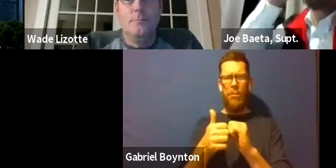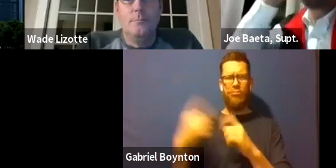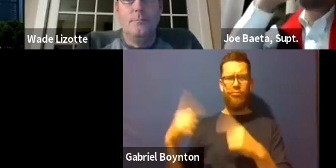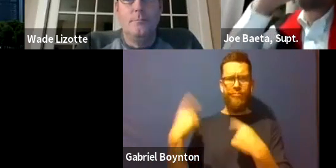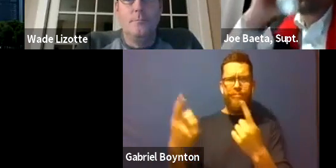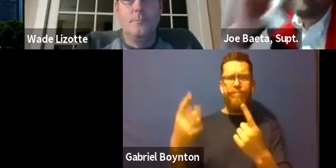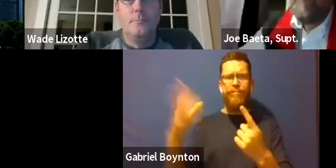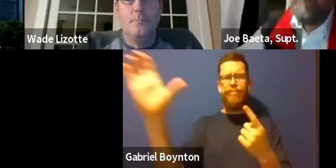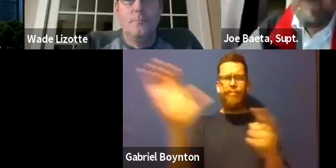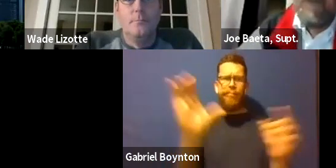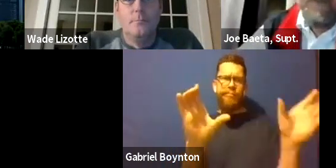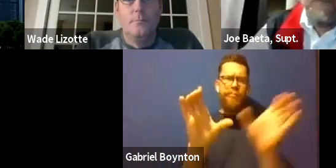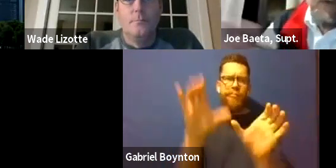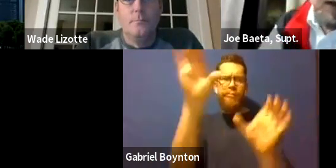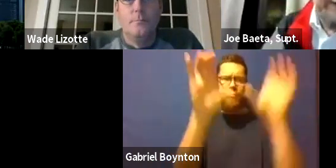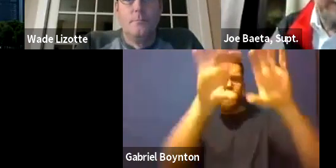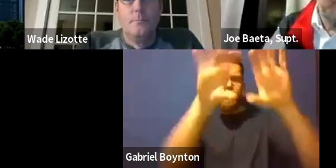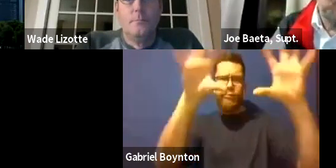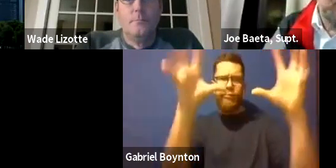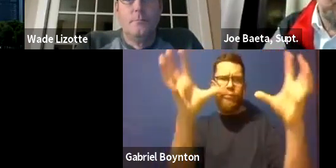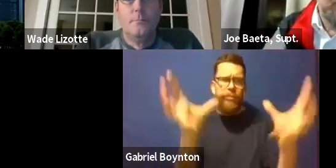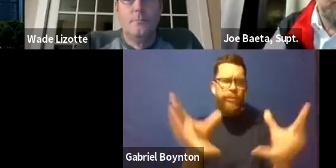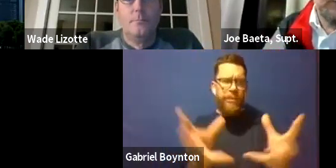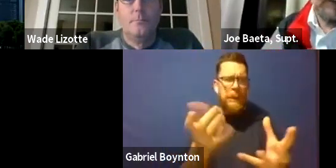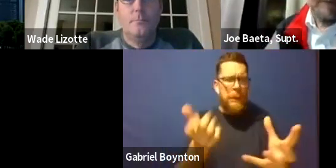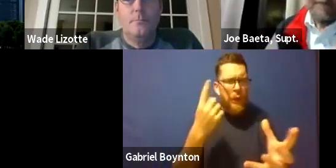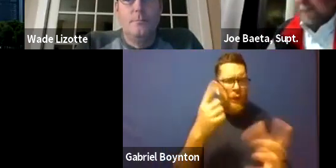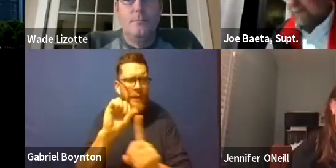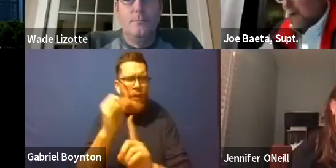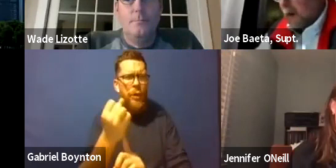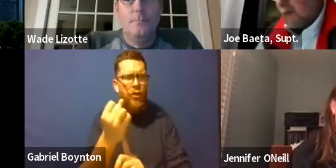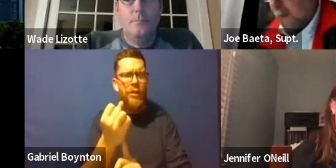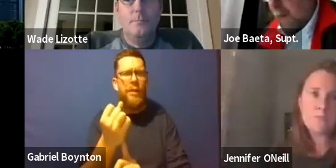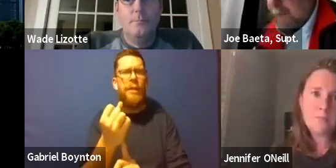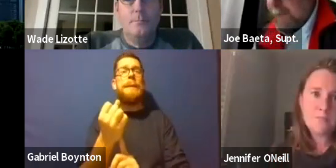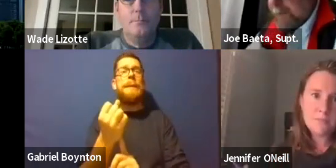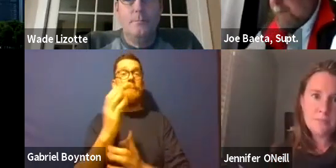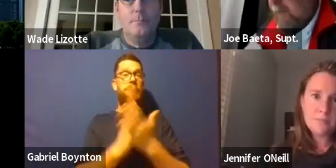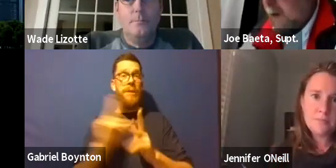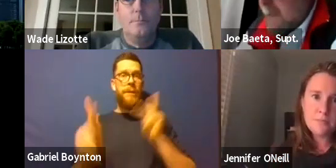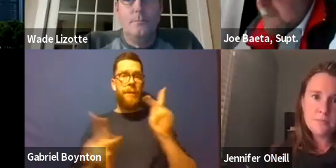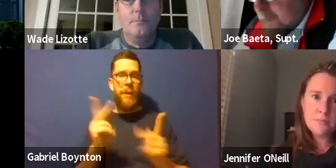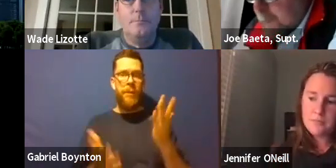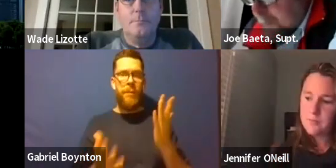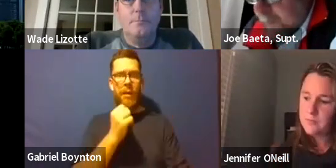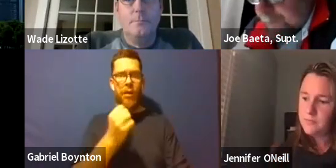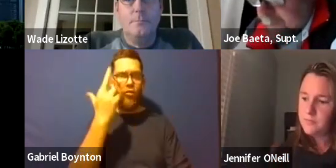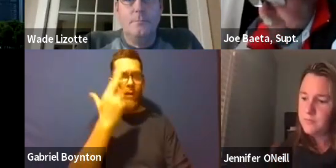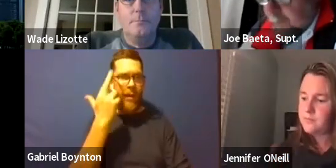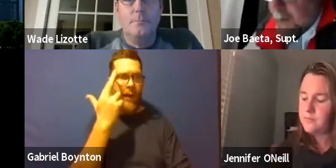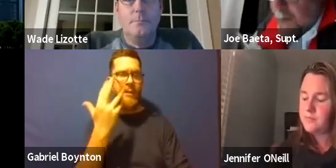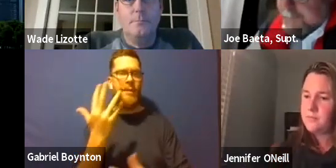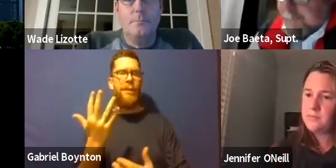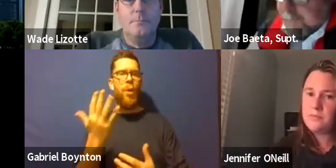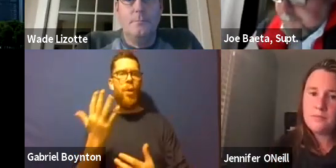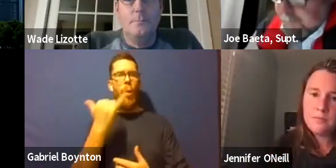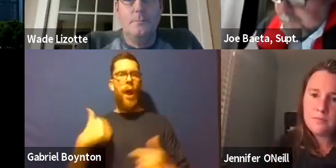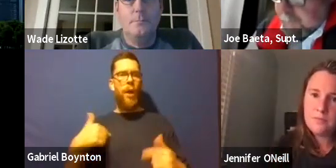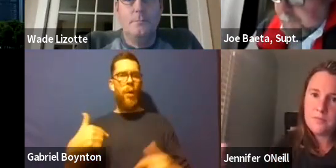Deniz Savas: And gentlemen to give you a little bit of props here. So some, some people may not realize it. The reason we actually were even in position to be as successful as we've been